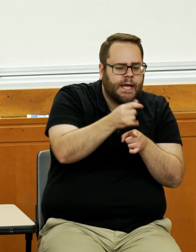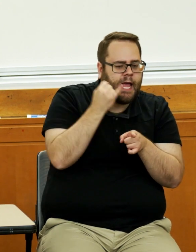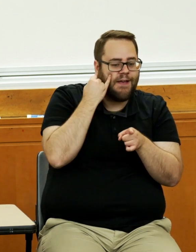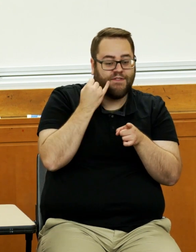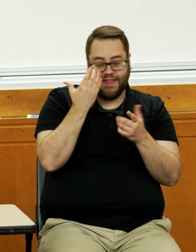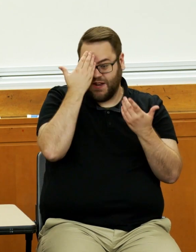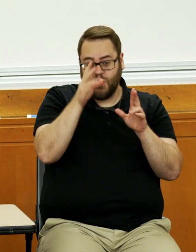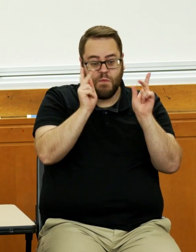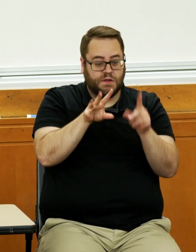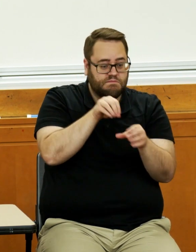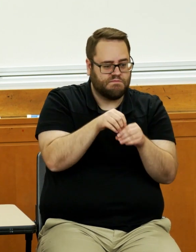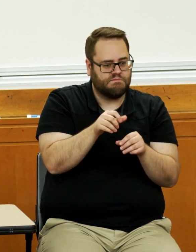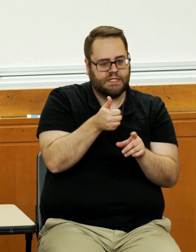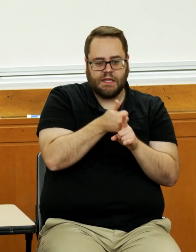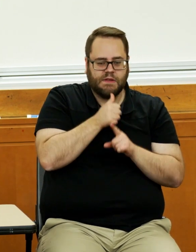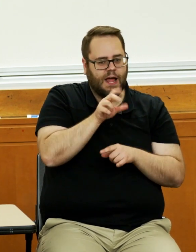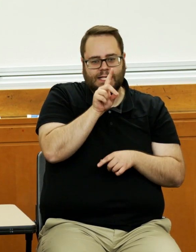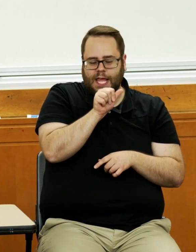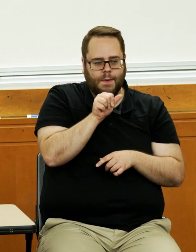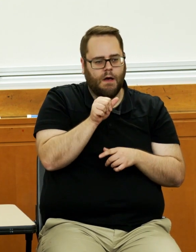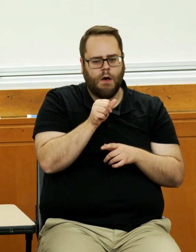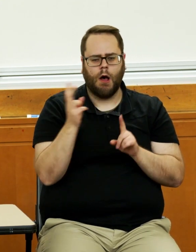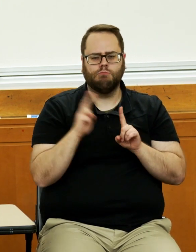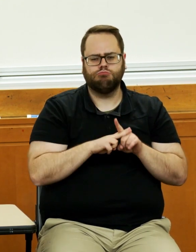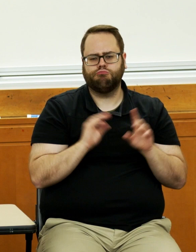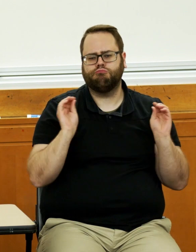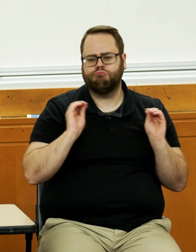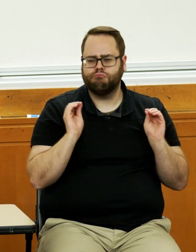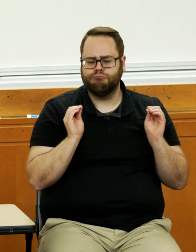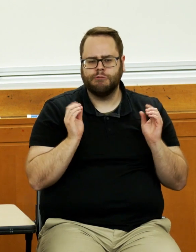or if they're not disabled or whatever, doesn't apply to them, And I sort of want